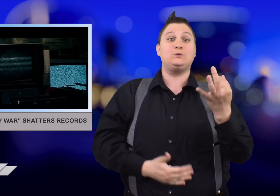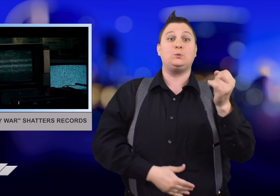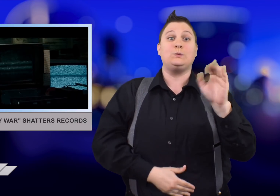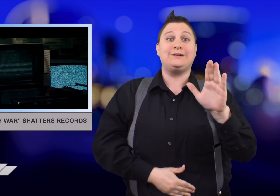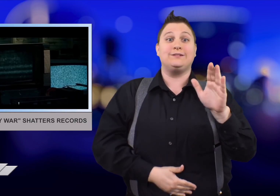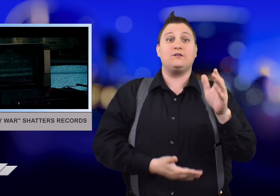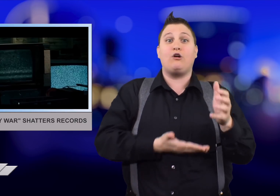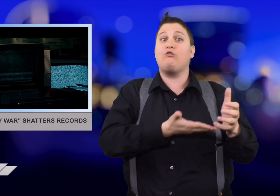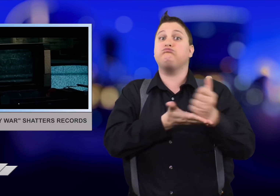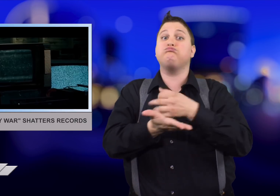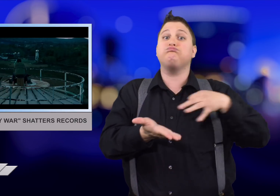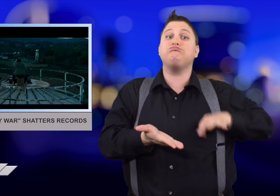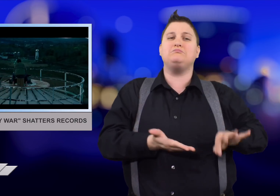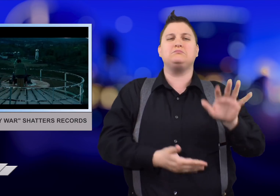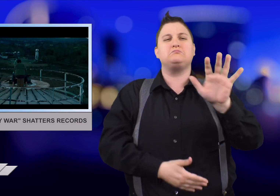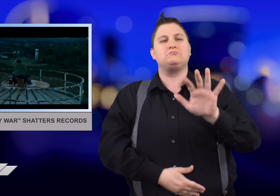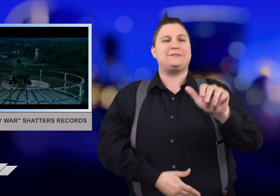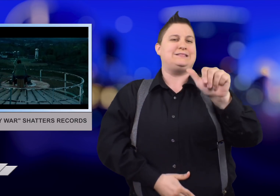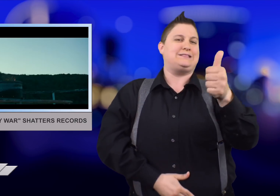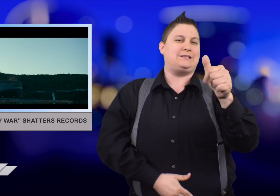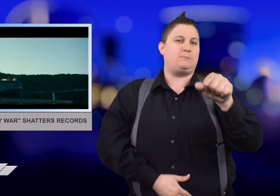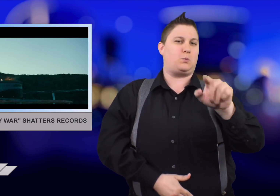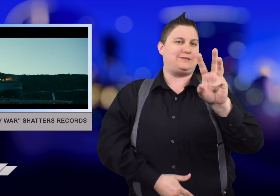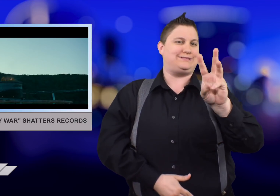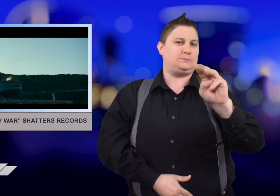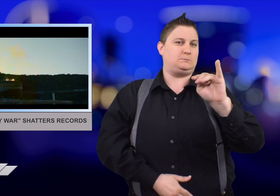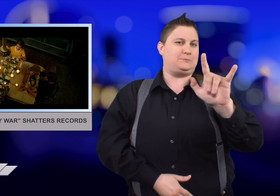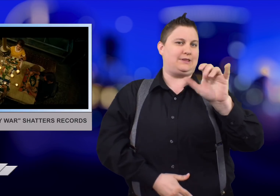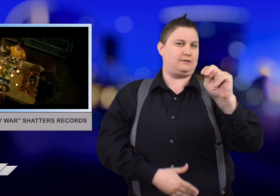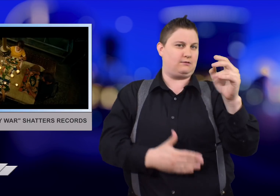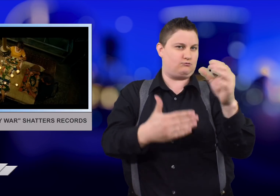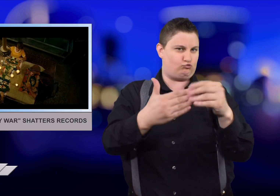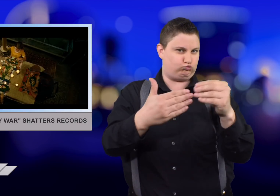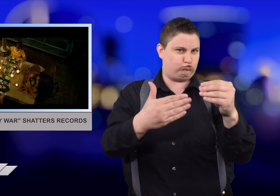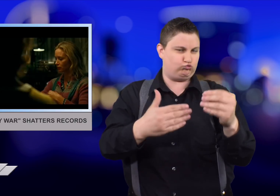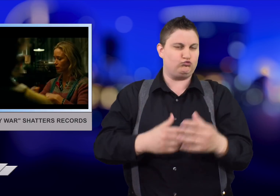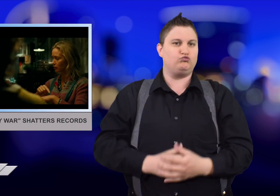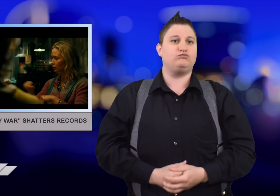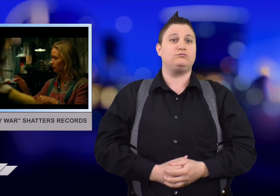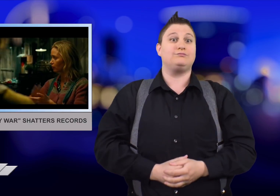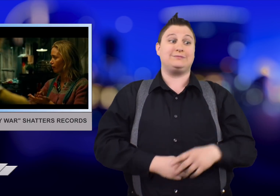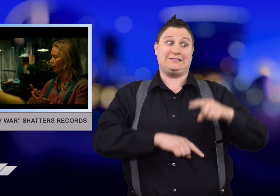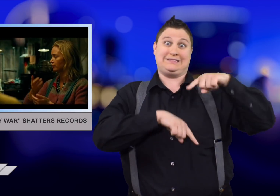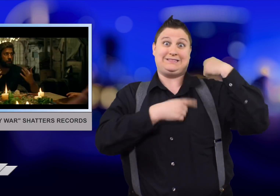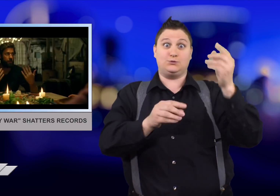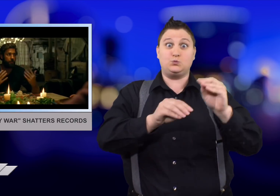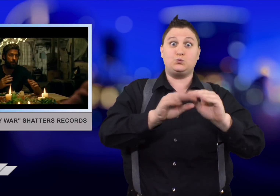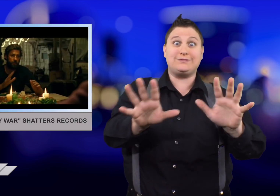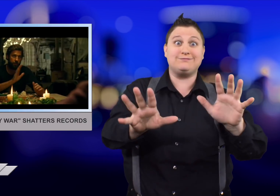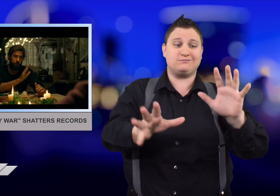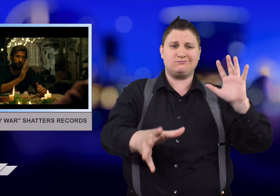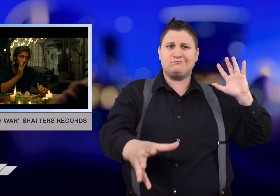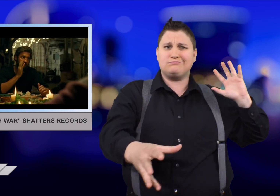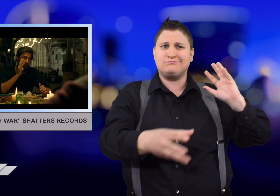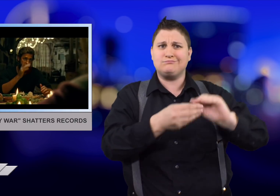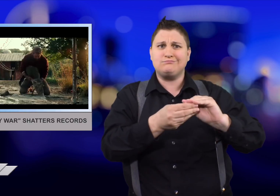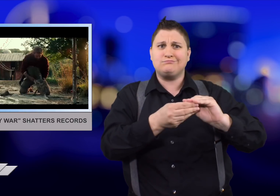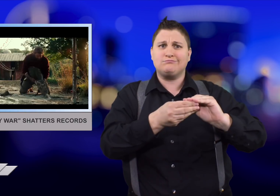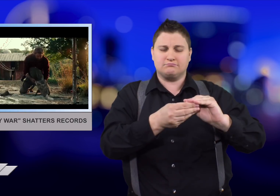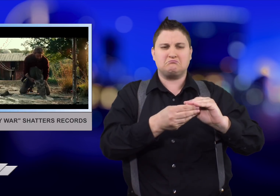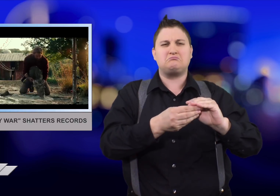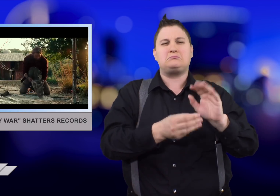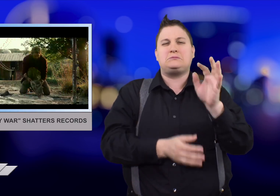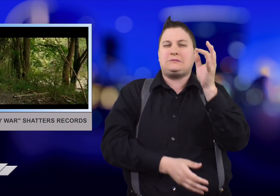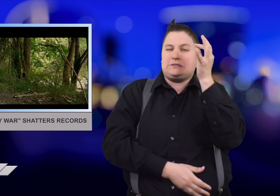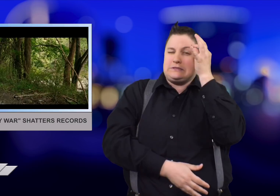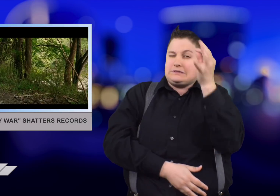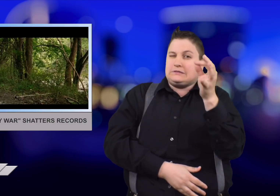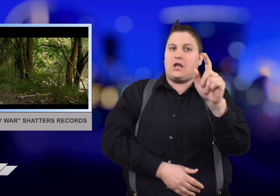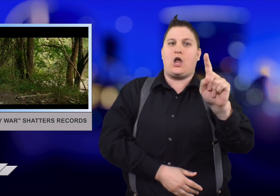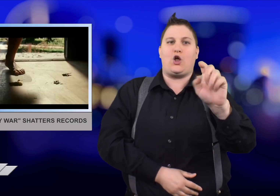It made an estimated $10.6 million this weekend, putting its total receipts since release just